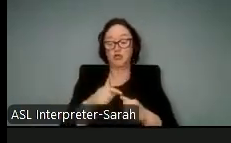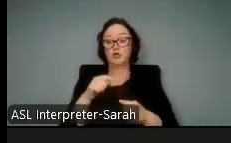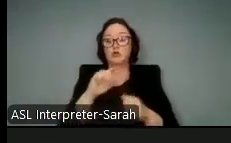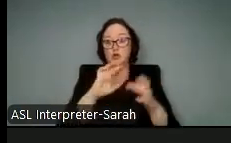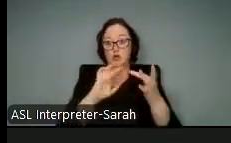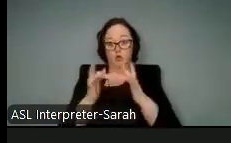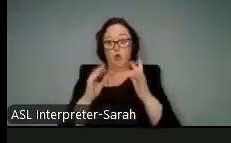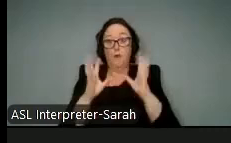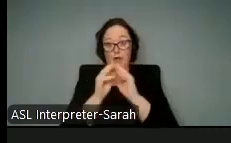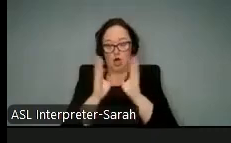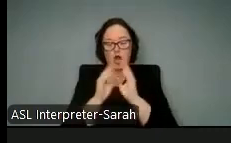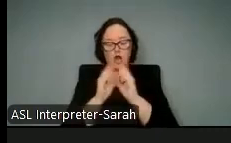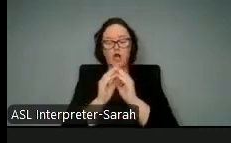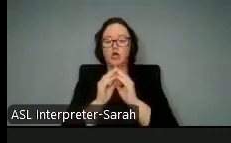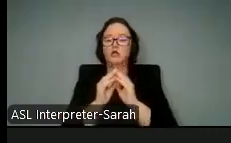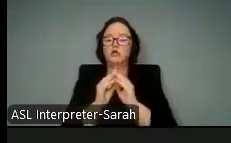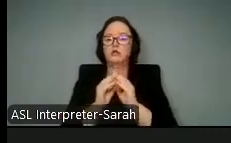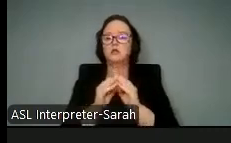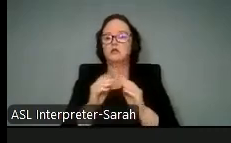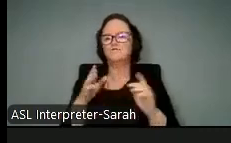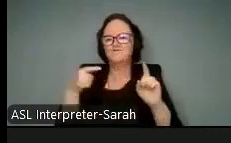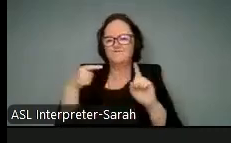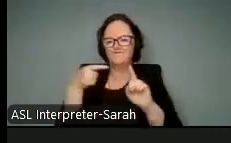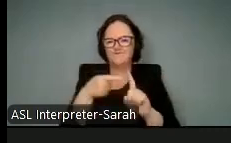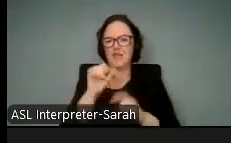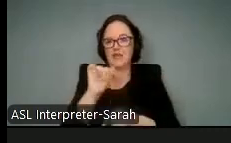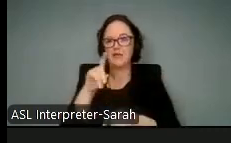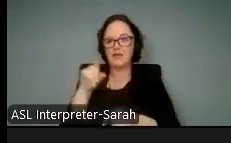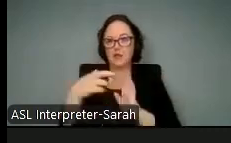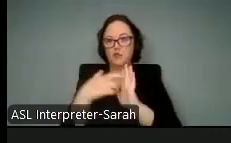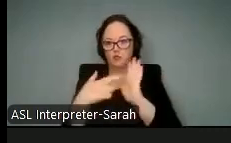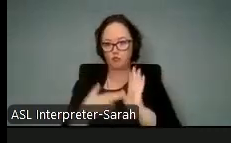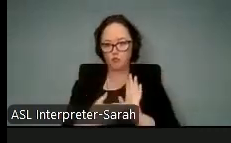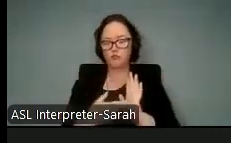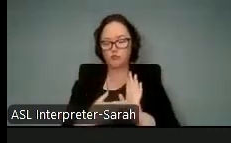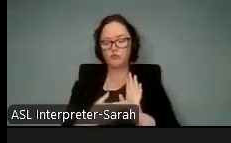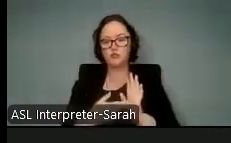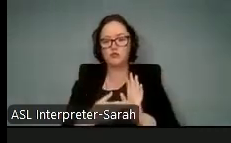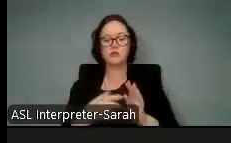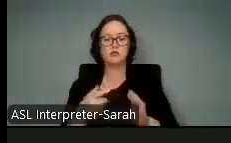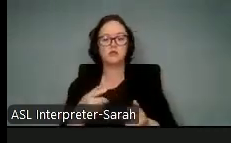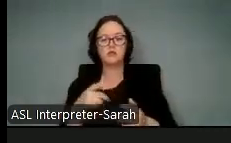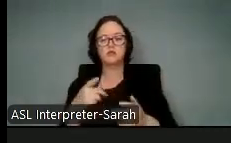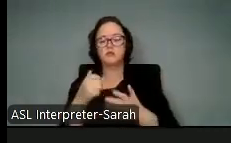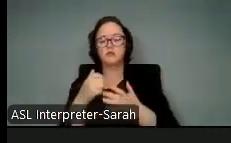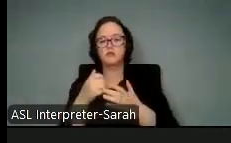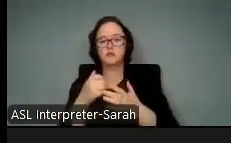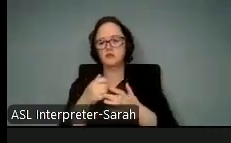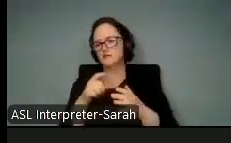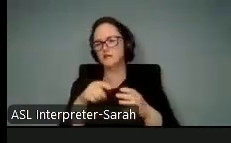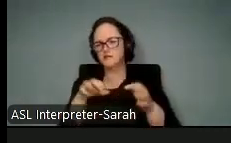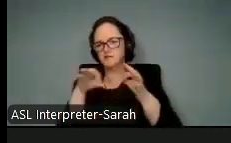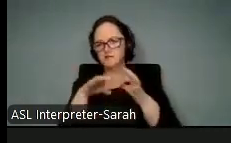focusing on determining if... which documents need to be made accessible and which do not,